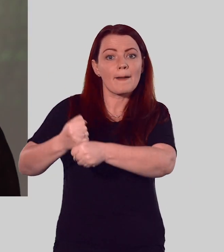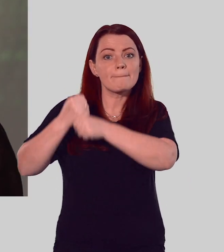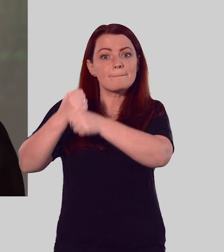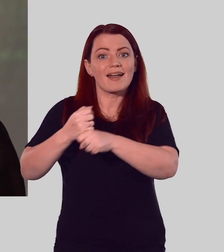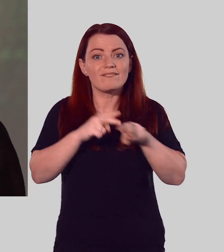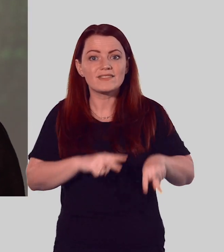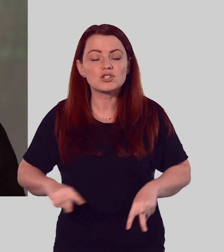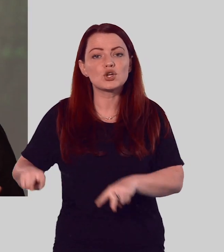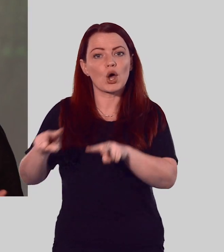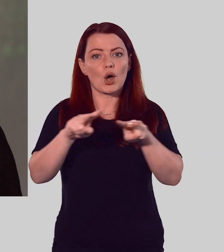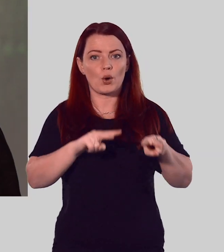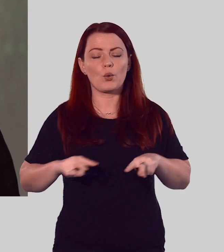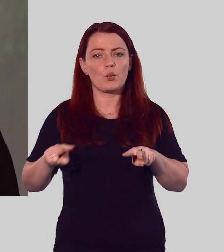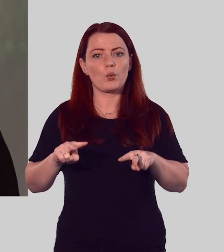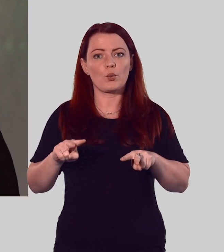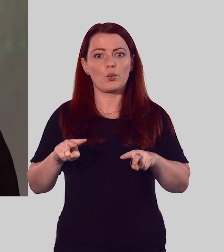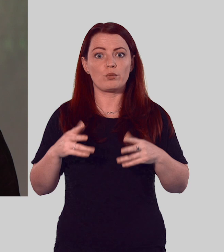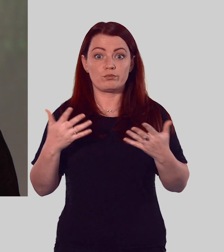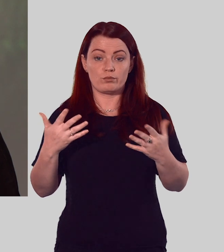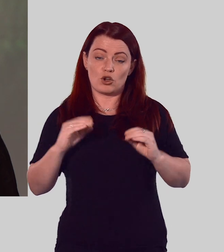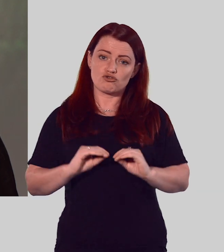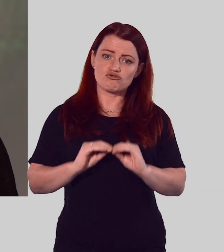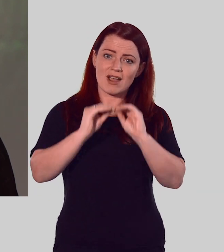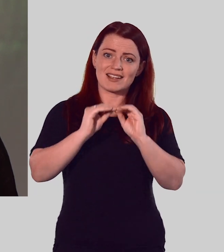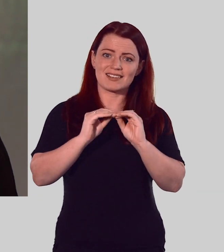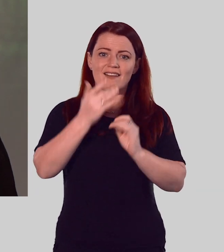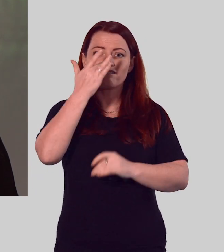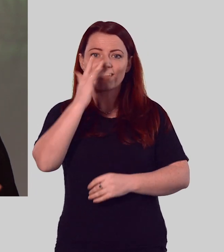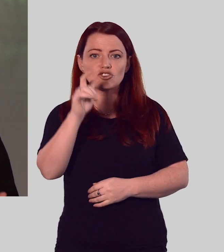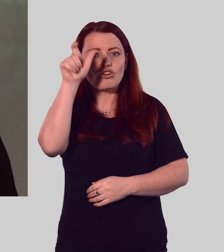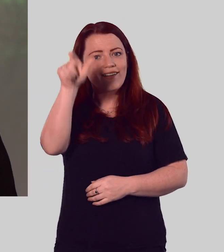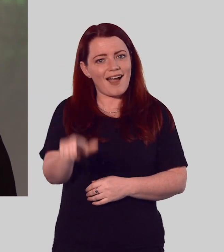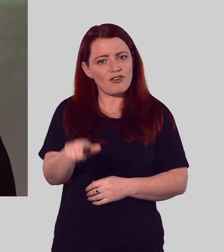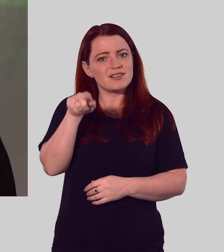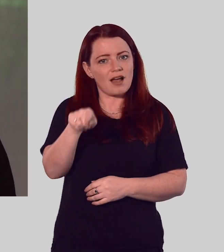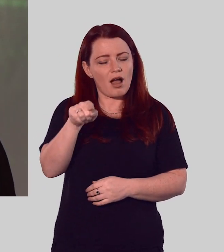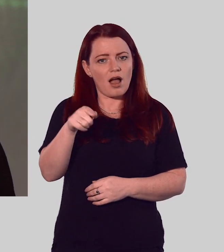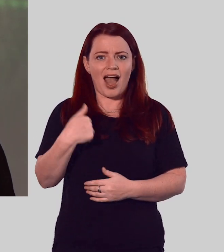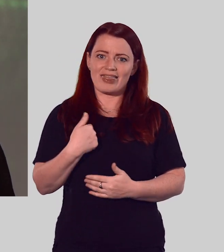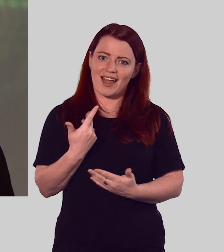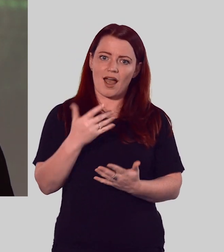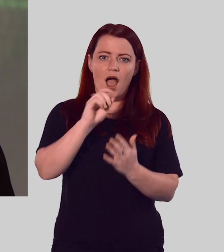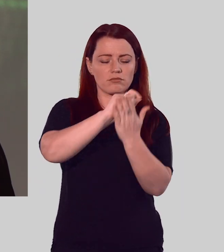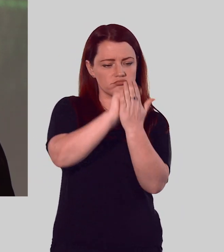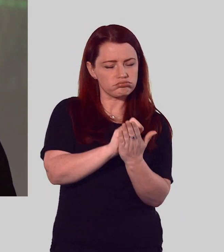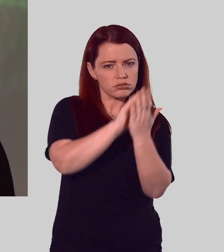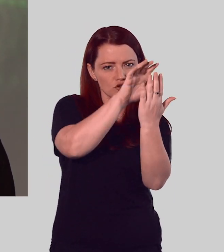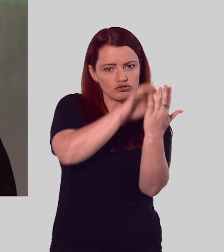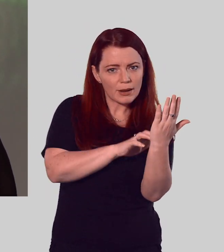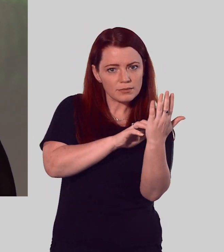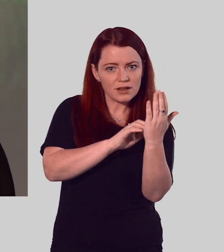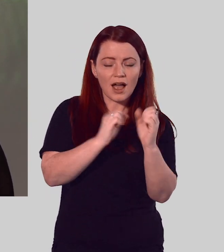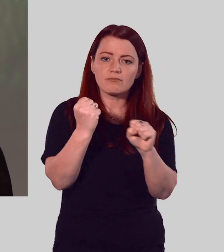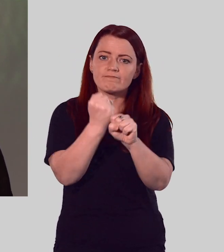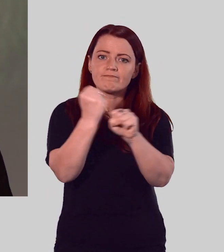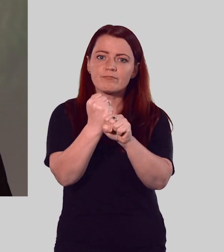After creating a fictional character I wrote the script and produced a campaign video for Ethical People Movement.